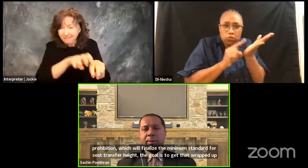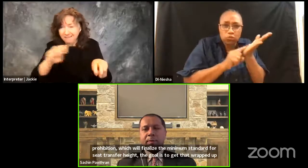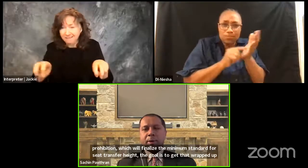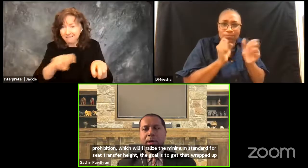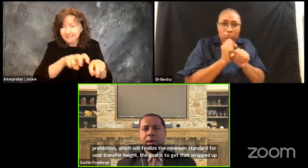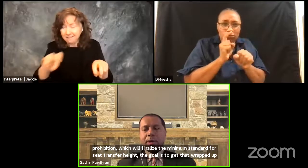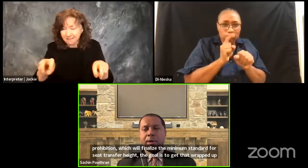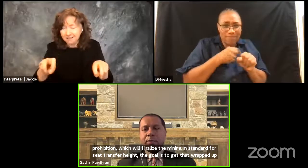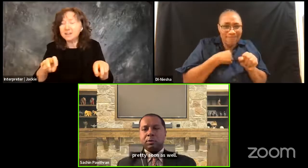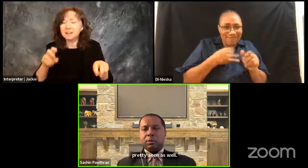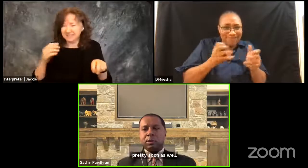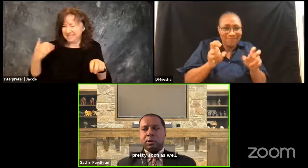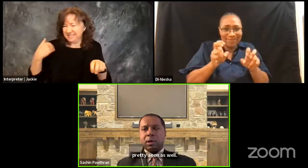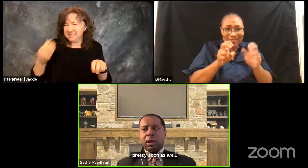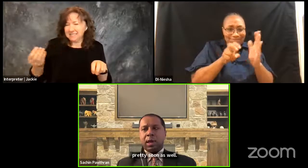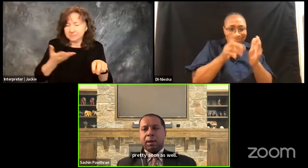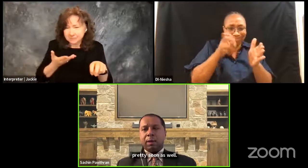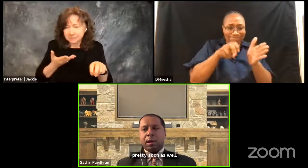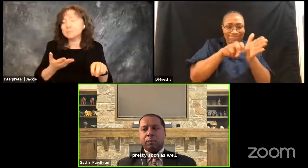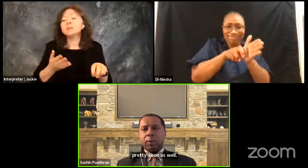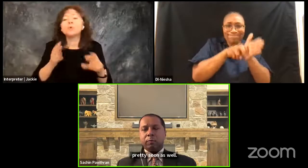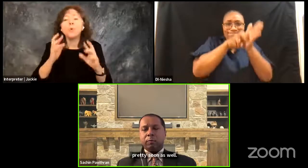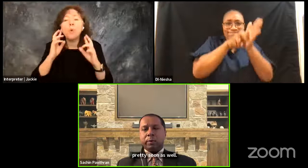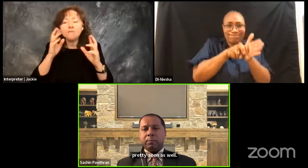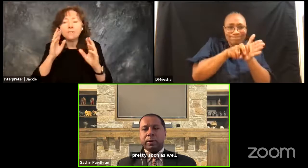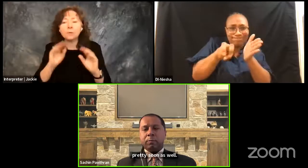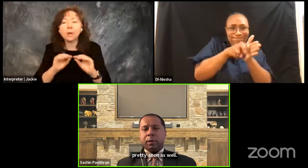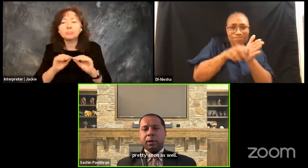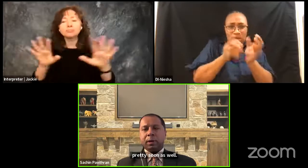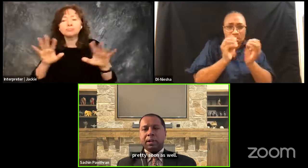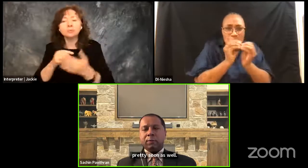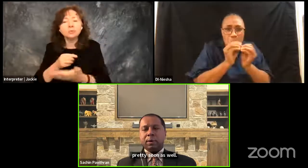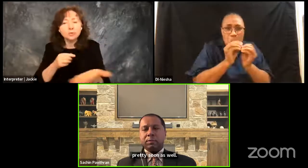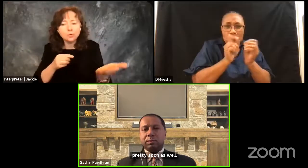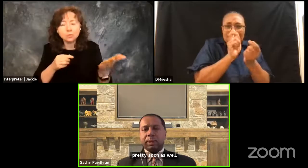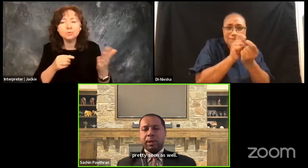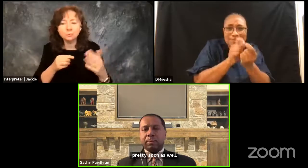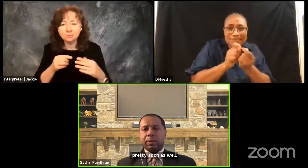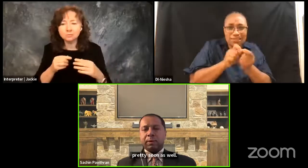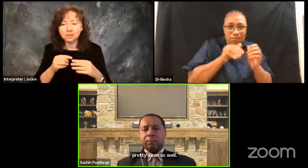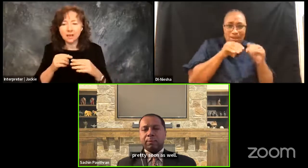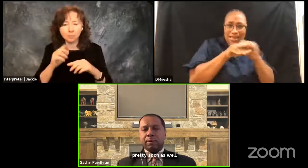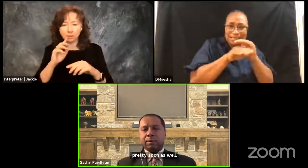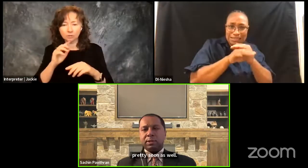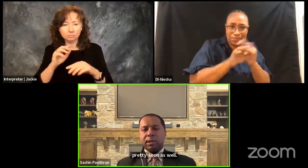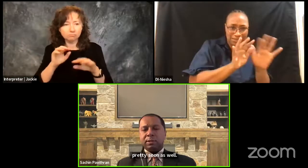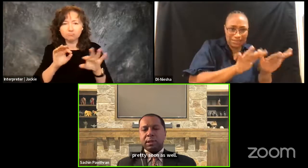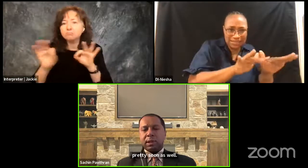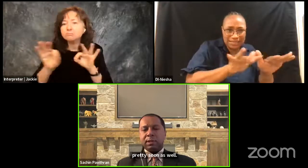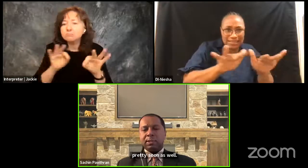coming in the future and what we'll be working on as far as wrapping up that one provision